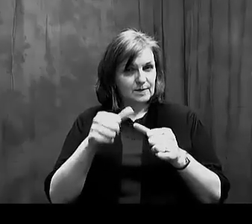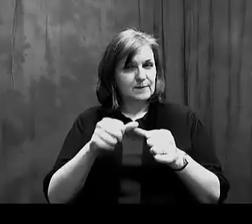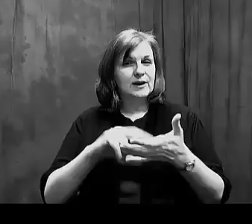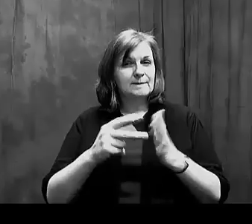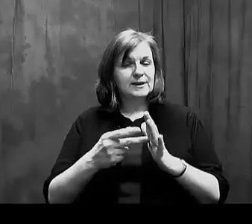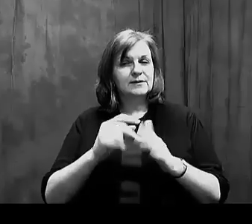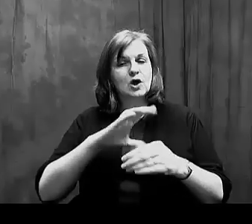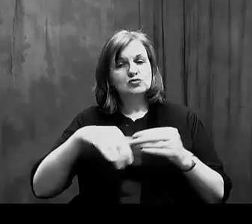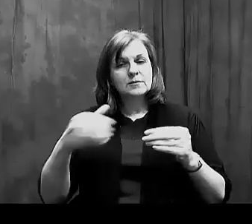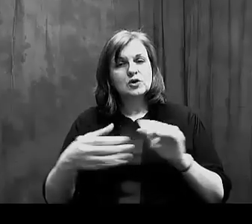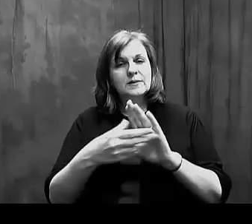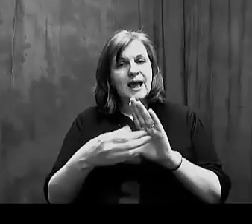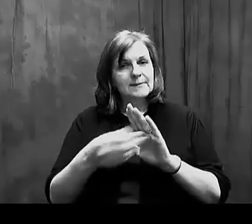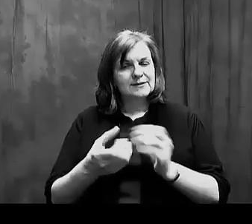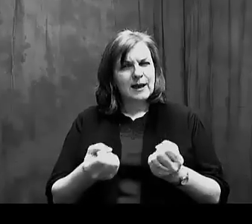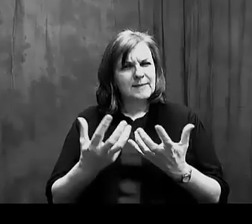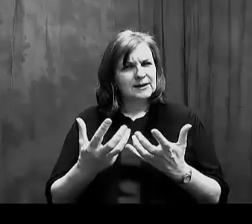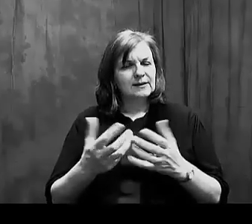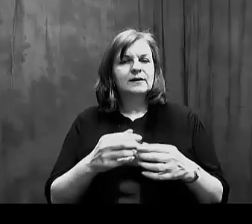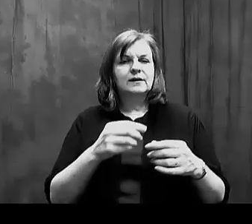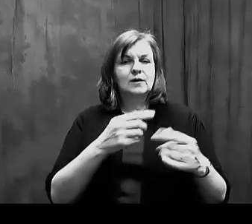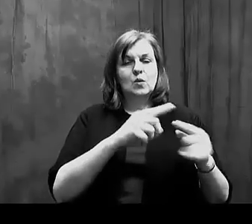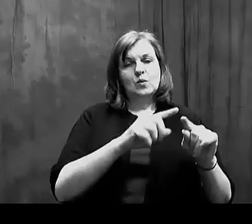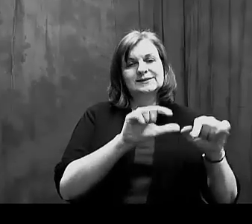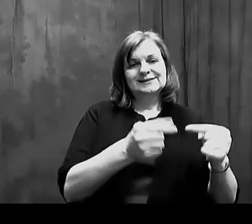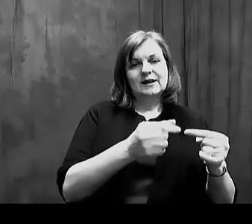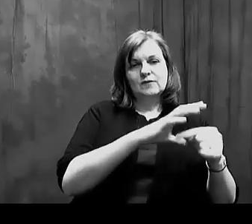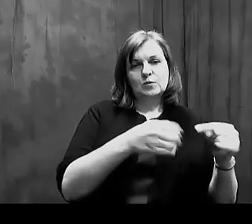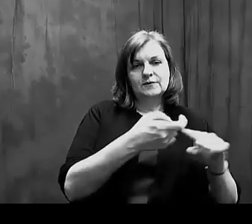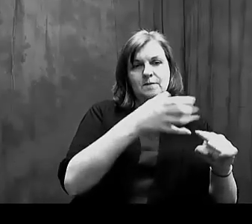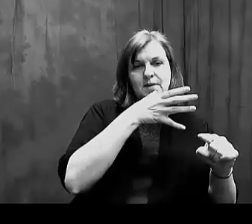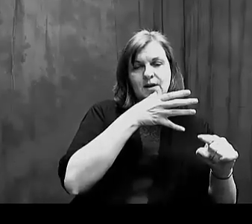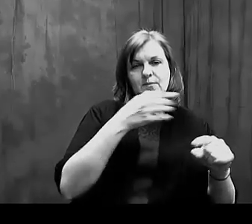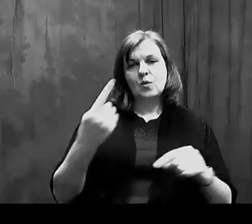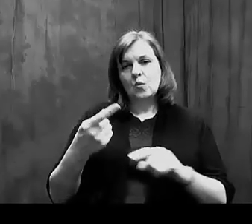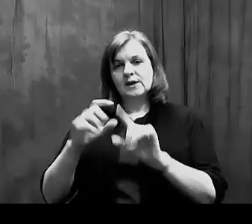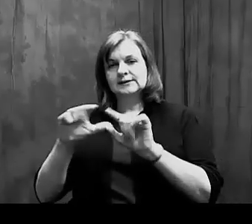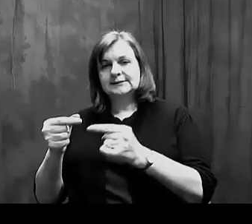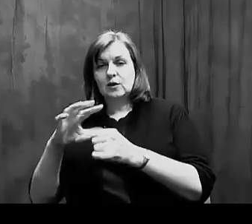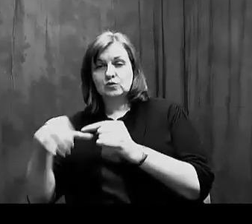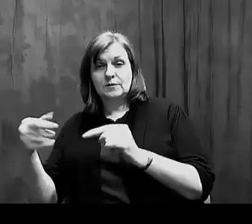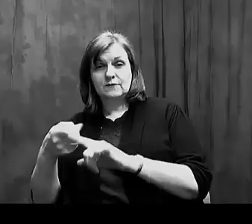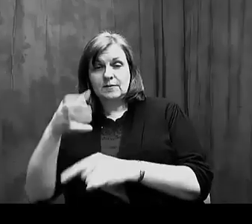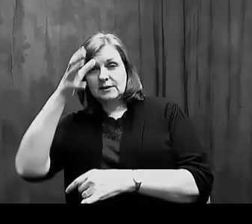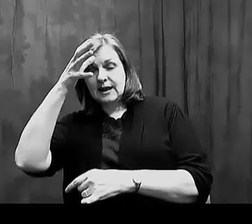materialand little else